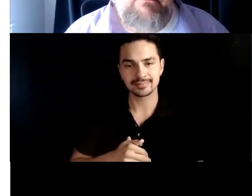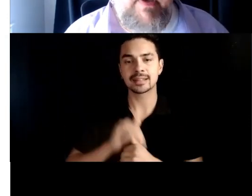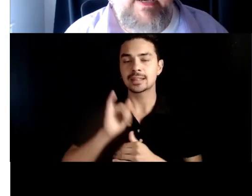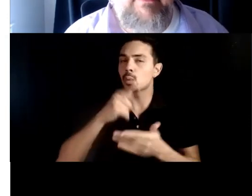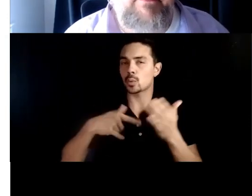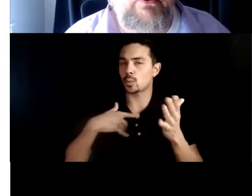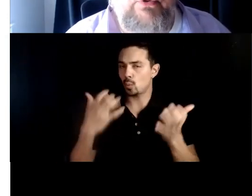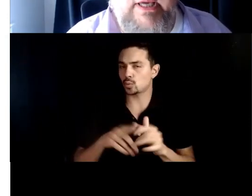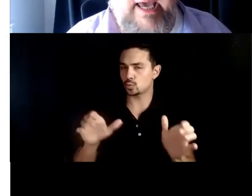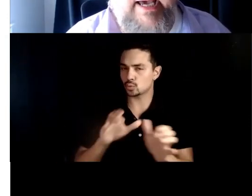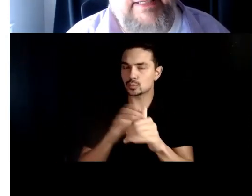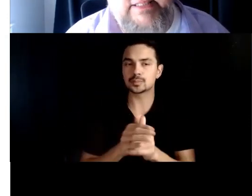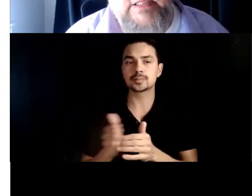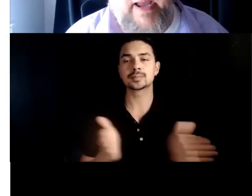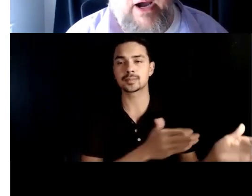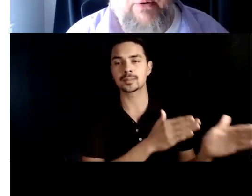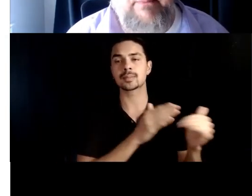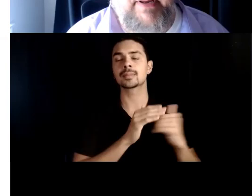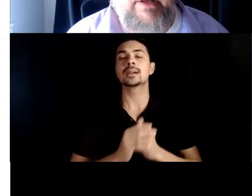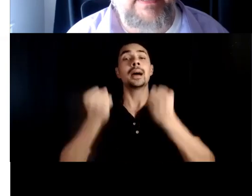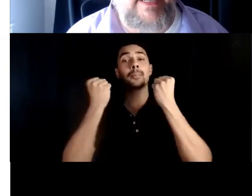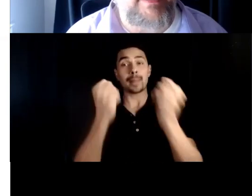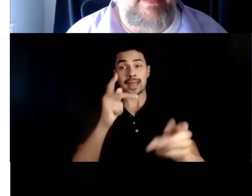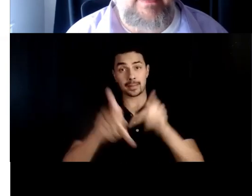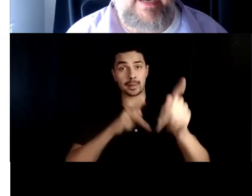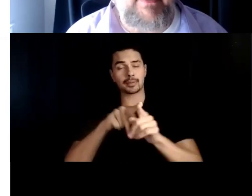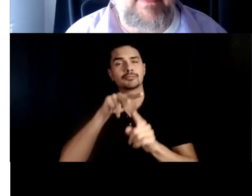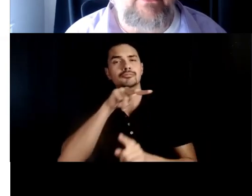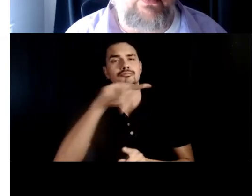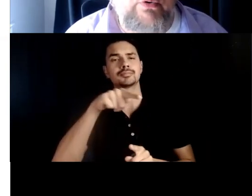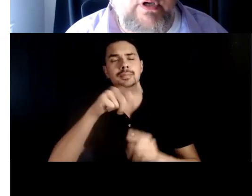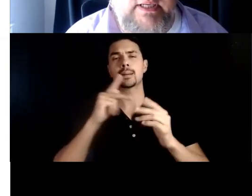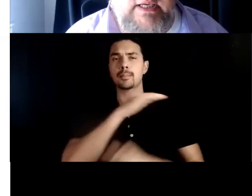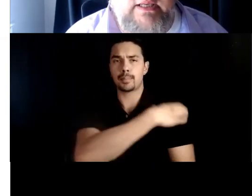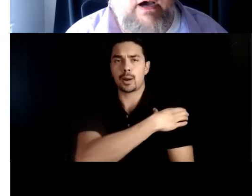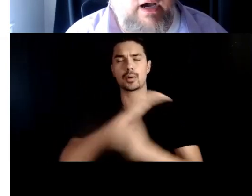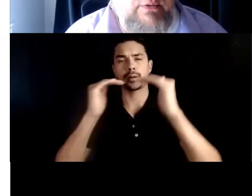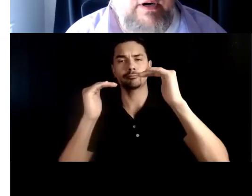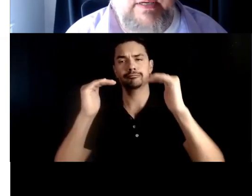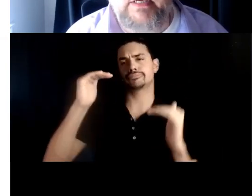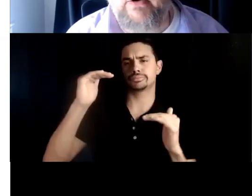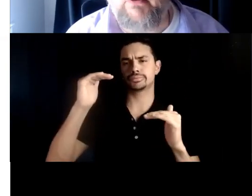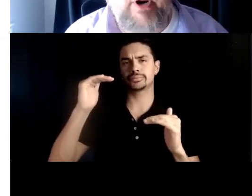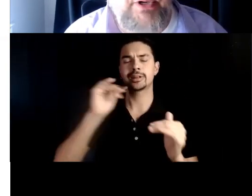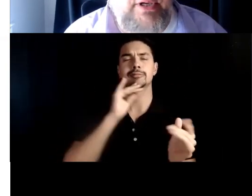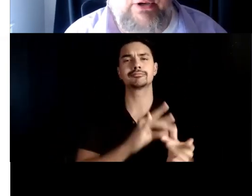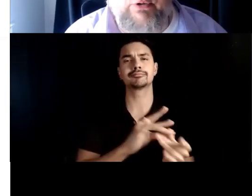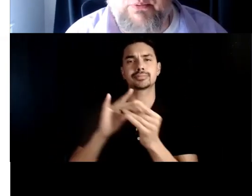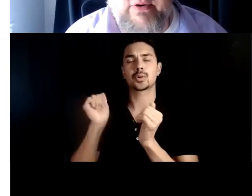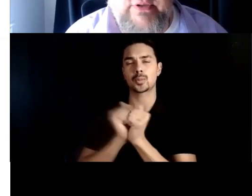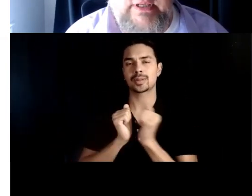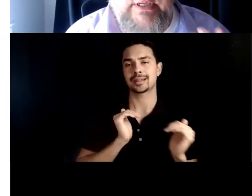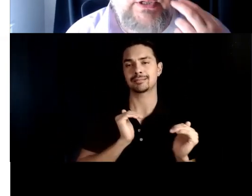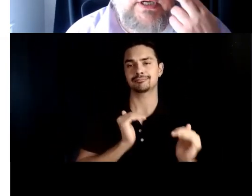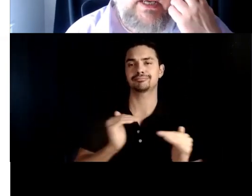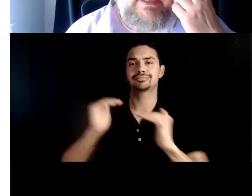So many people look at this power imbalance as a dynamic that's rooted in the hierarchies of oppression or privilege,